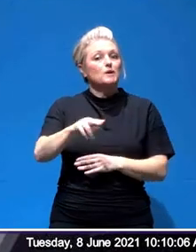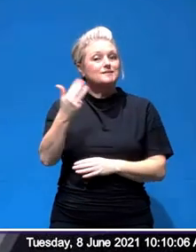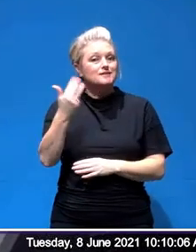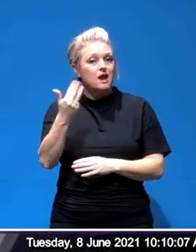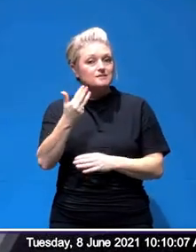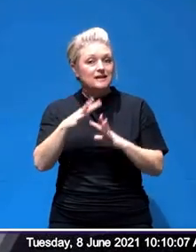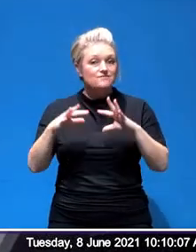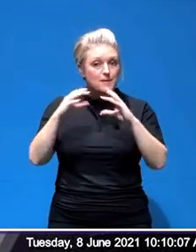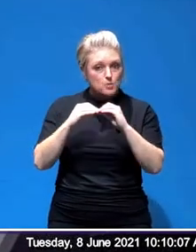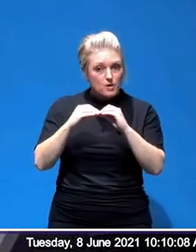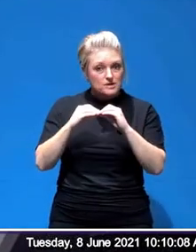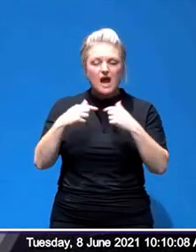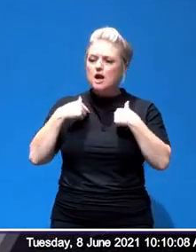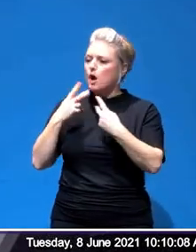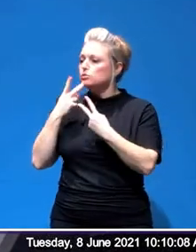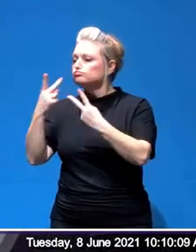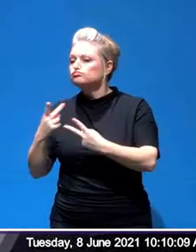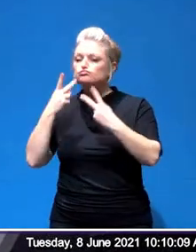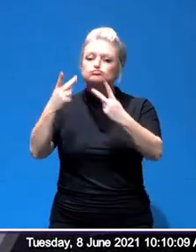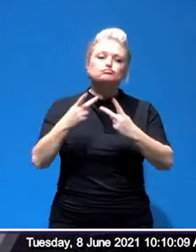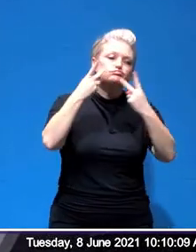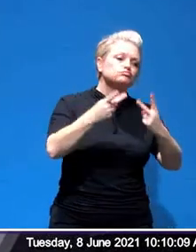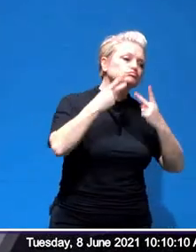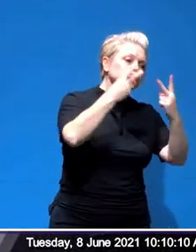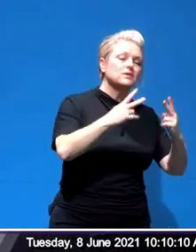and began visits in June 2019.